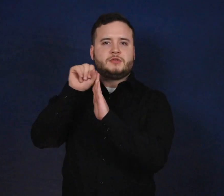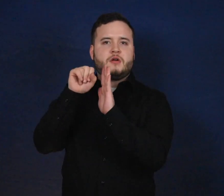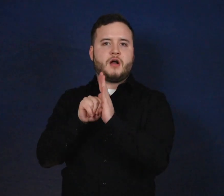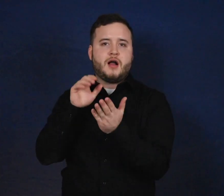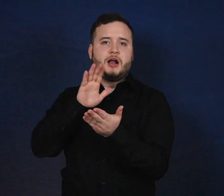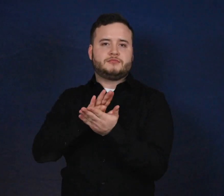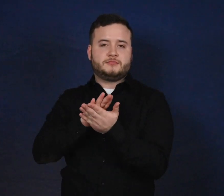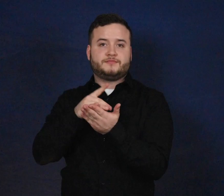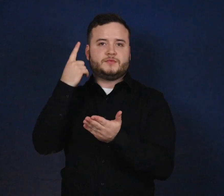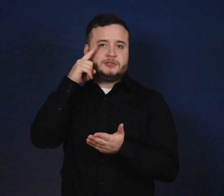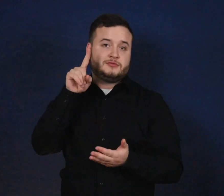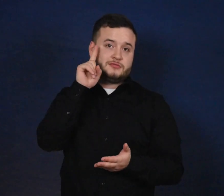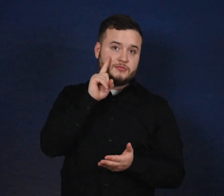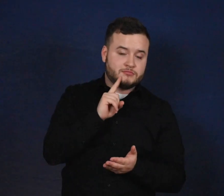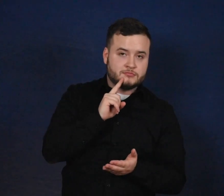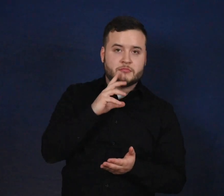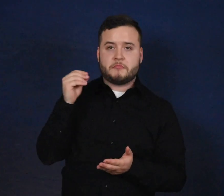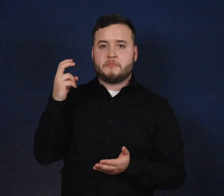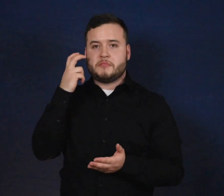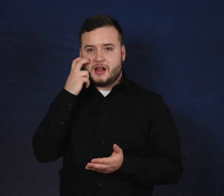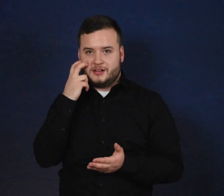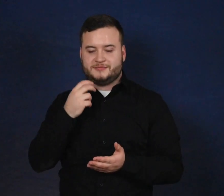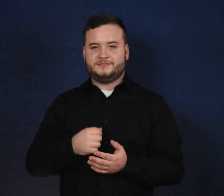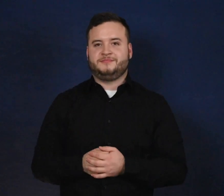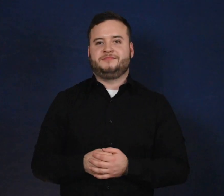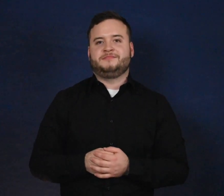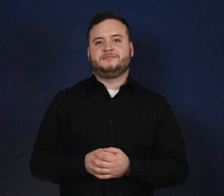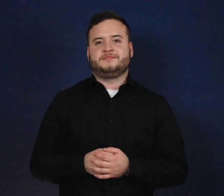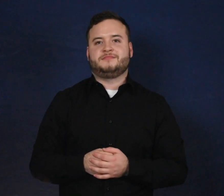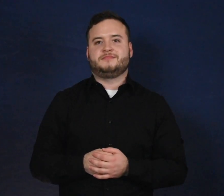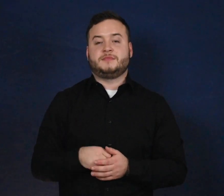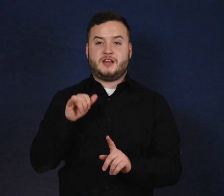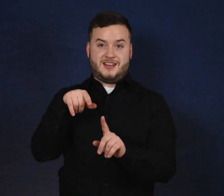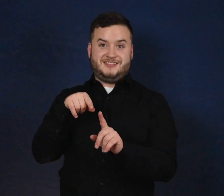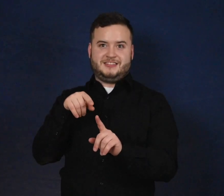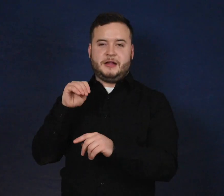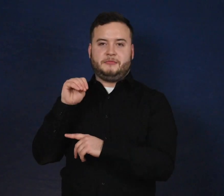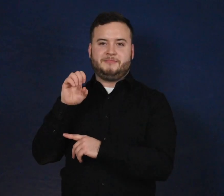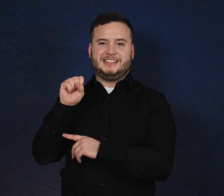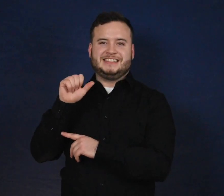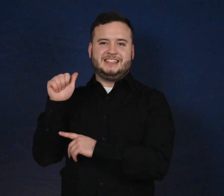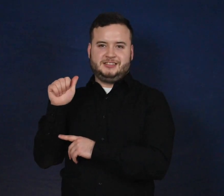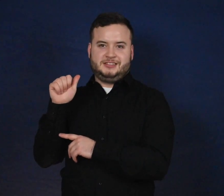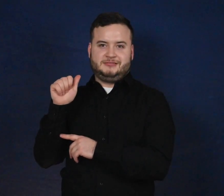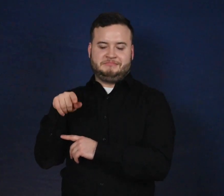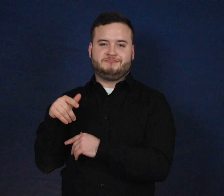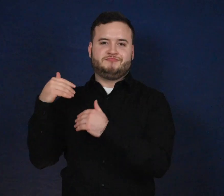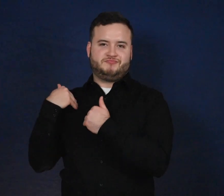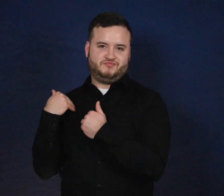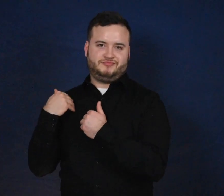State Academies for the Deaf and Blind. (MSA leads)